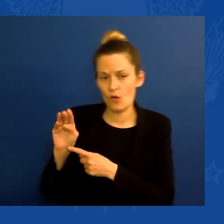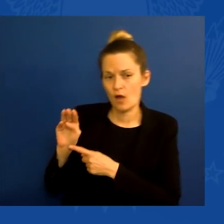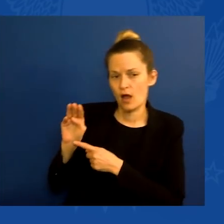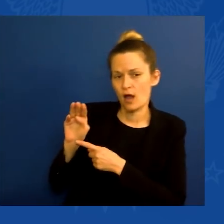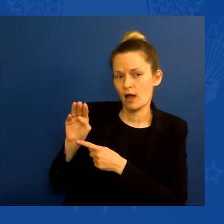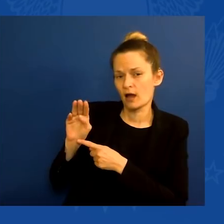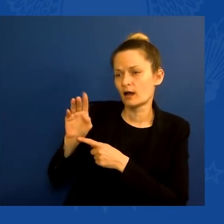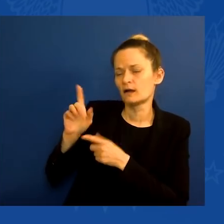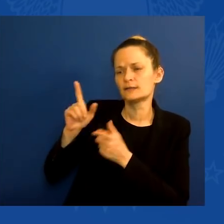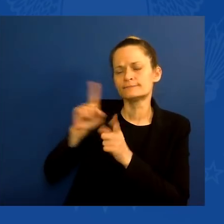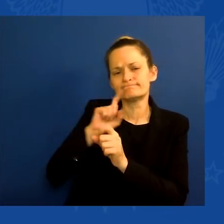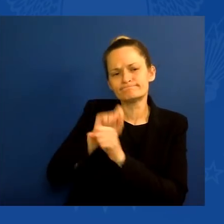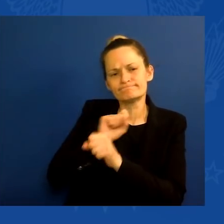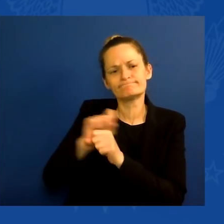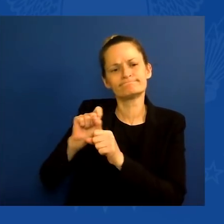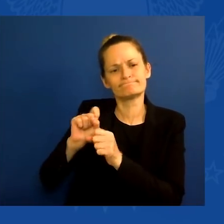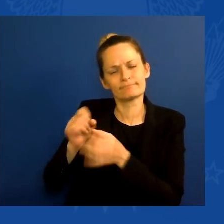to strengthen public trust and public safety.